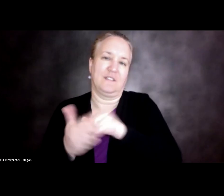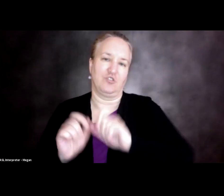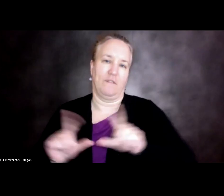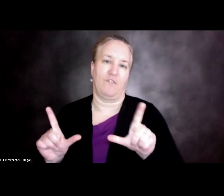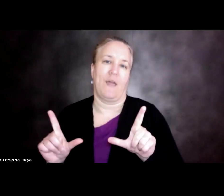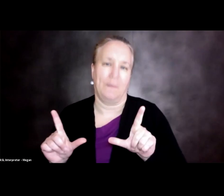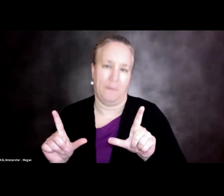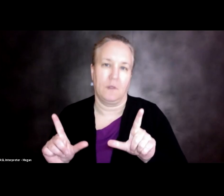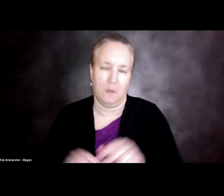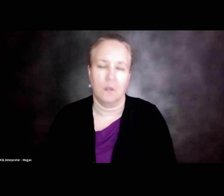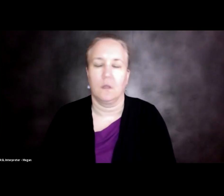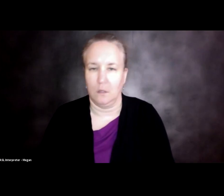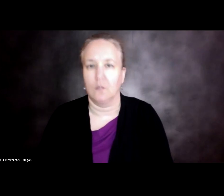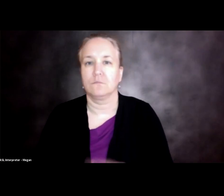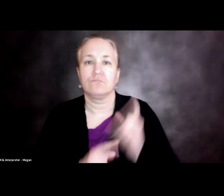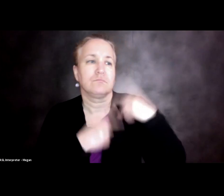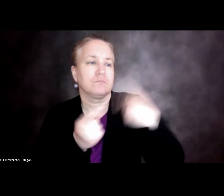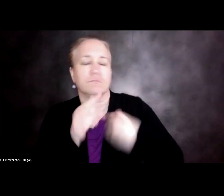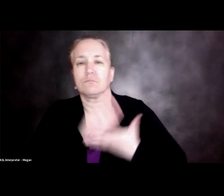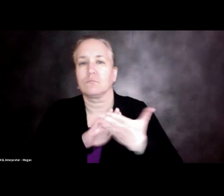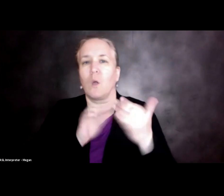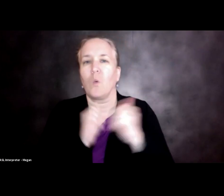We've been operating with an assimilationist view